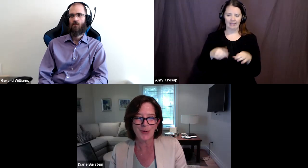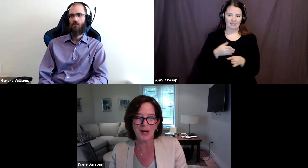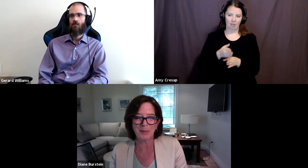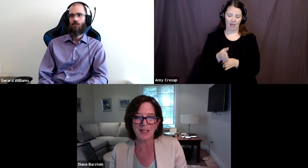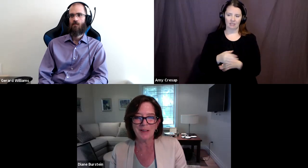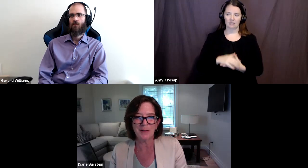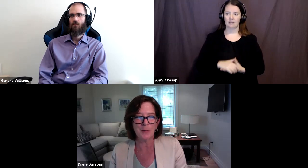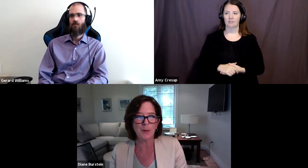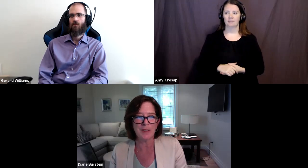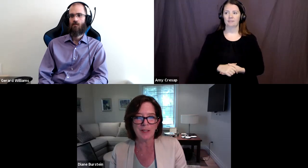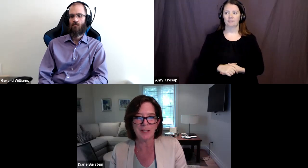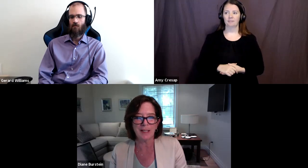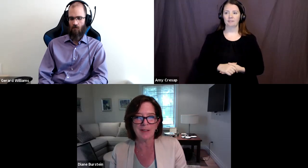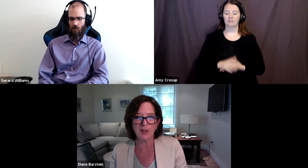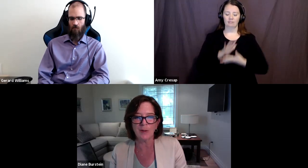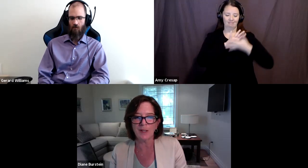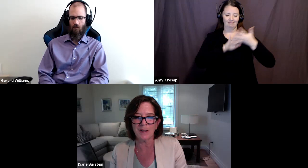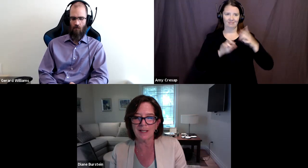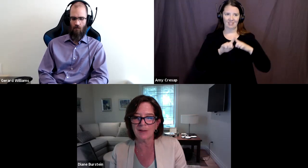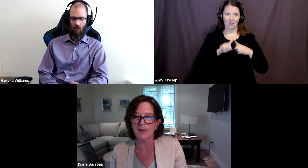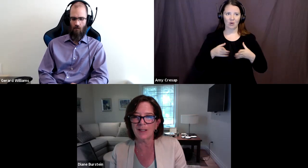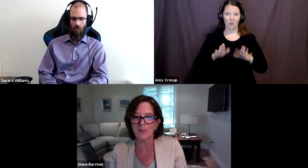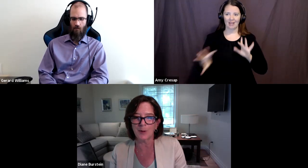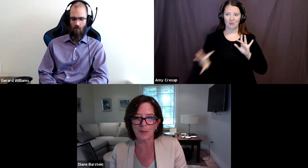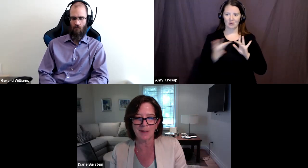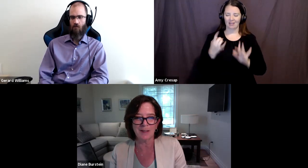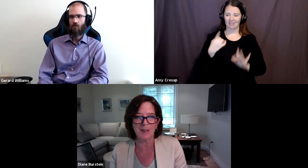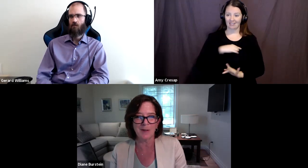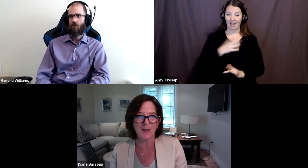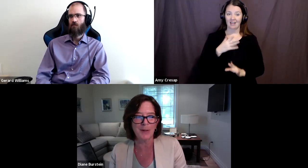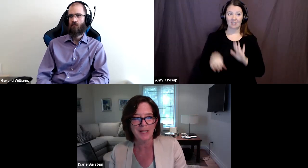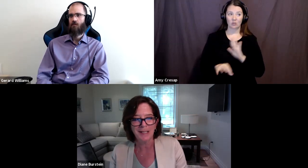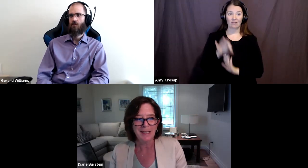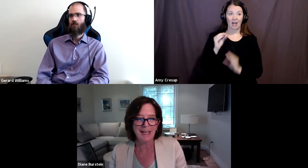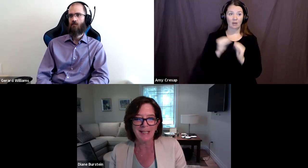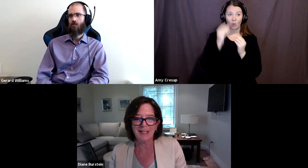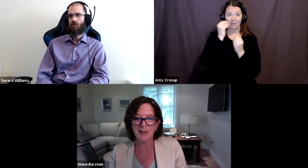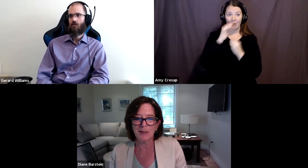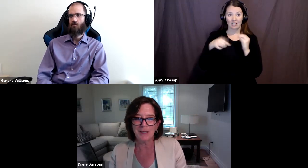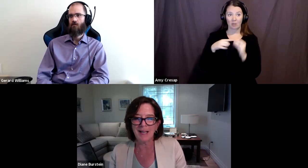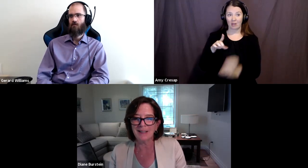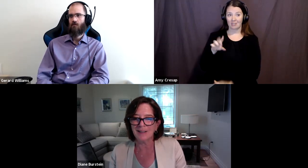Plenty of ways to get in touch with us to find out more about DRO and with that I'll